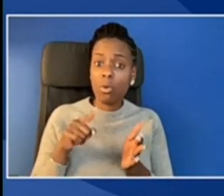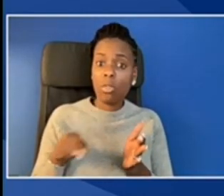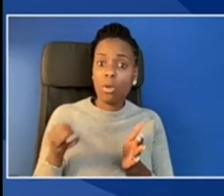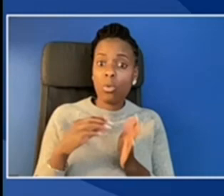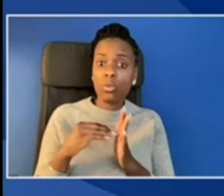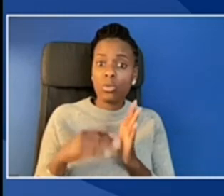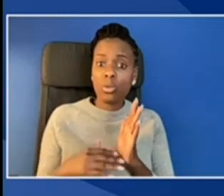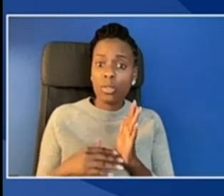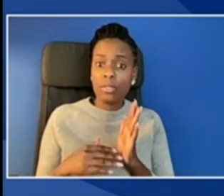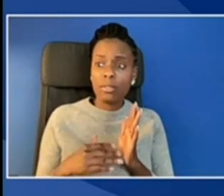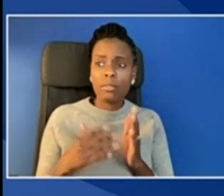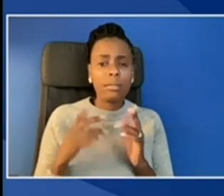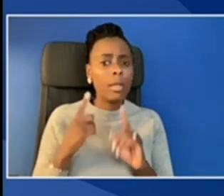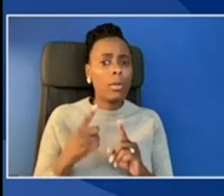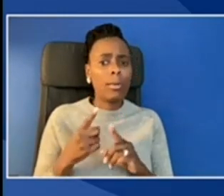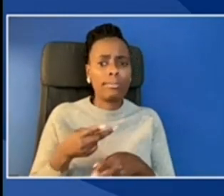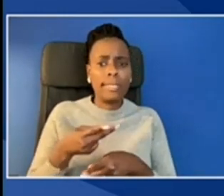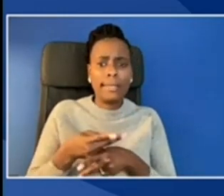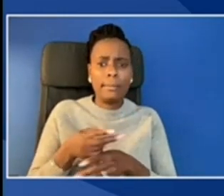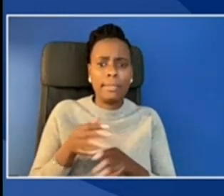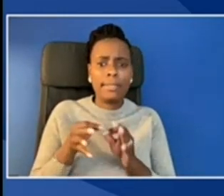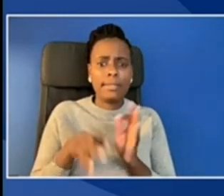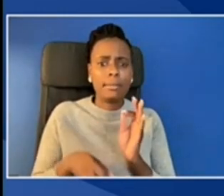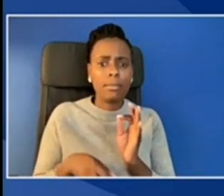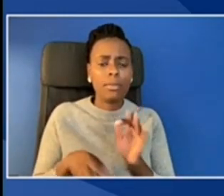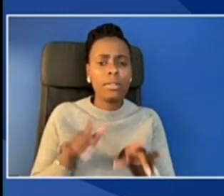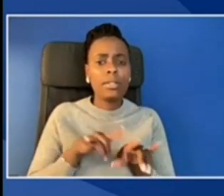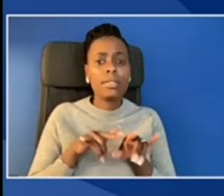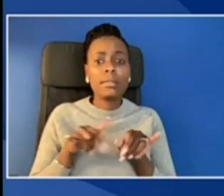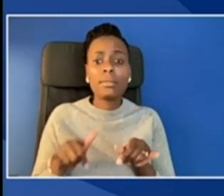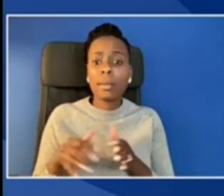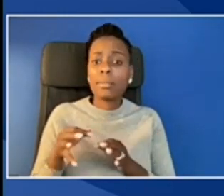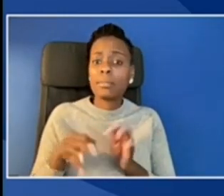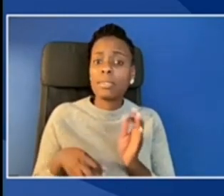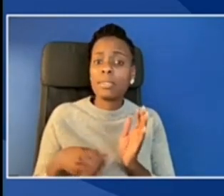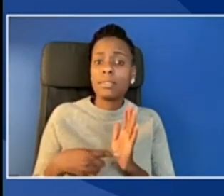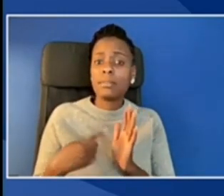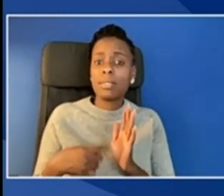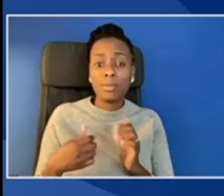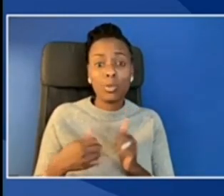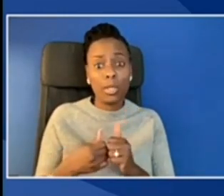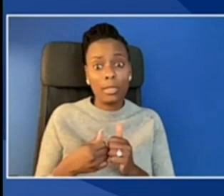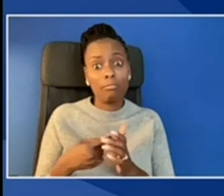simple, but we also know that simplicity sometimes comes with a price, and we want